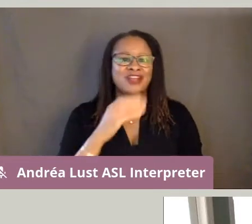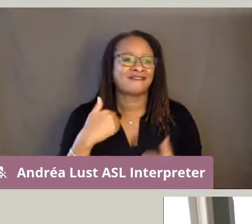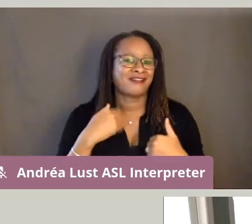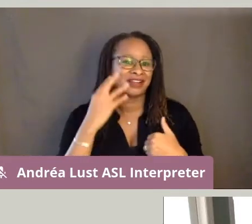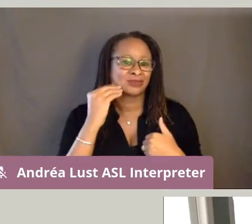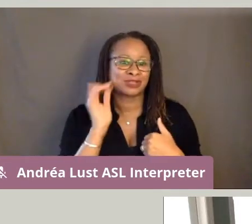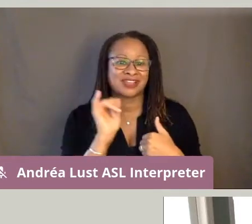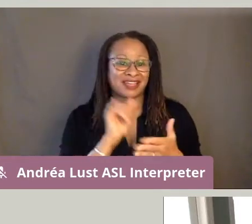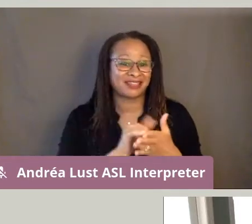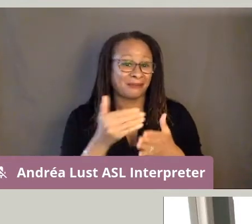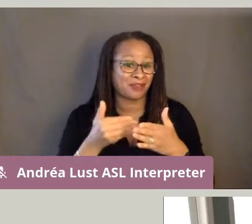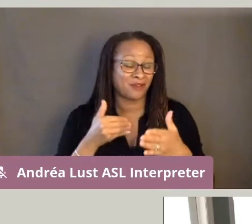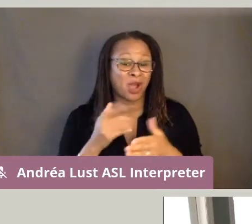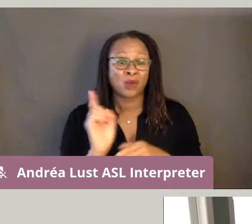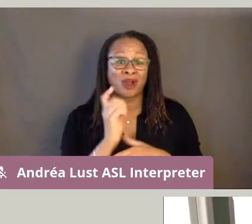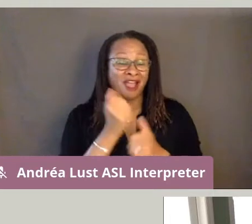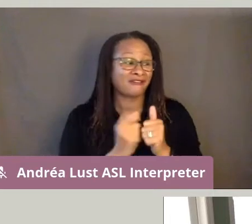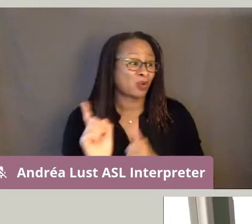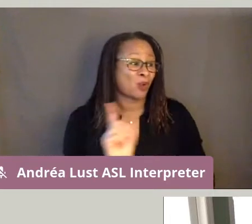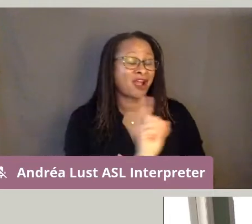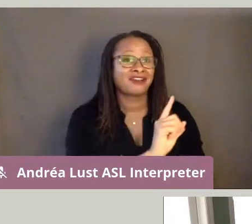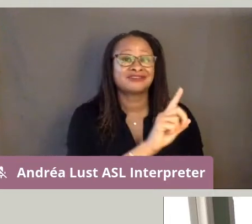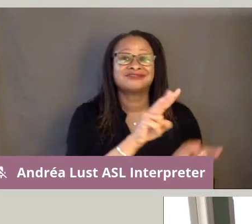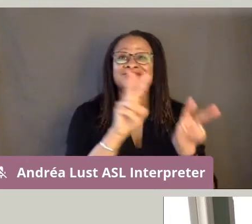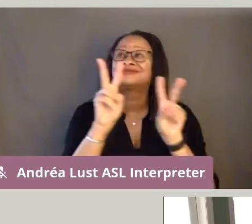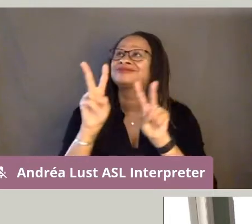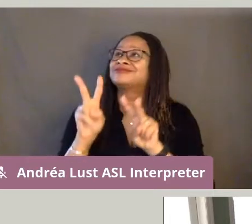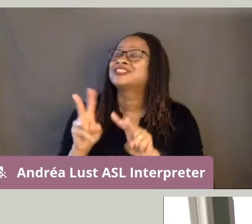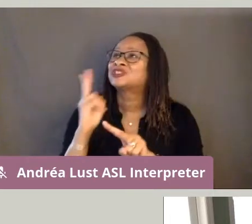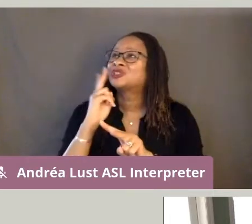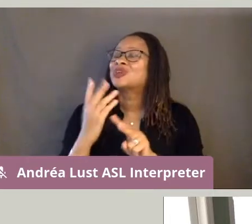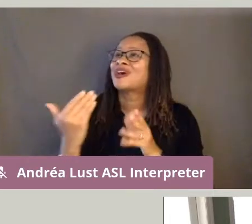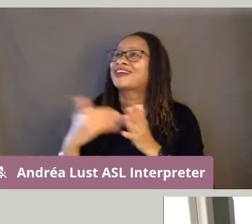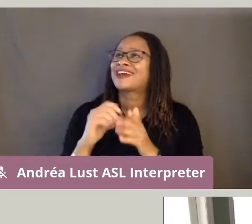where everywhere she looked, she saw another trans person,